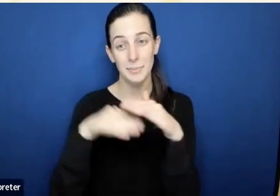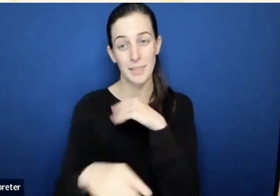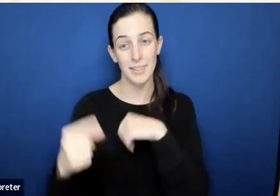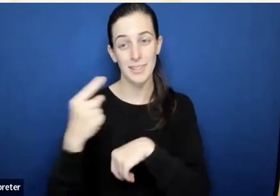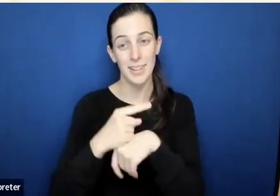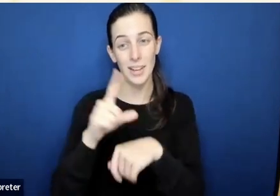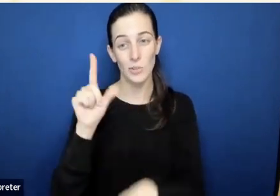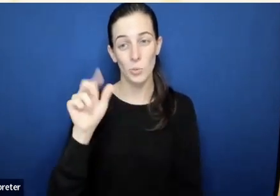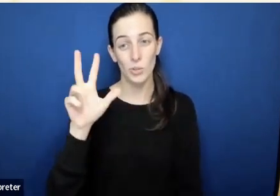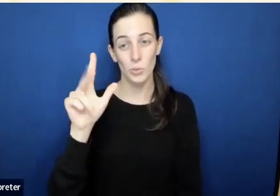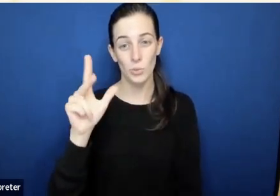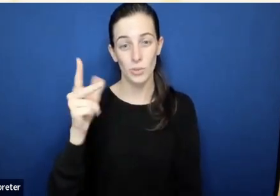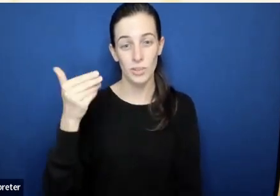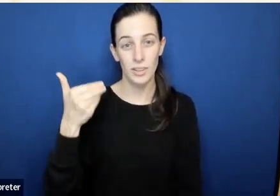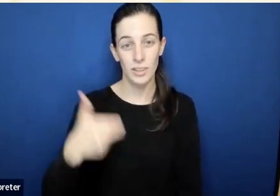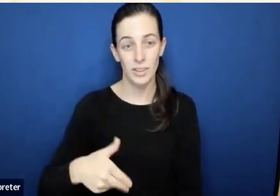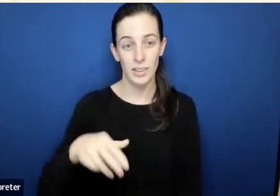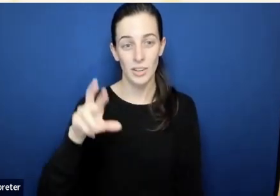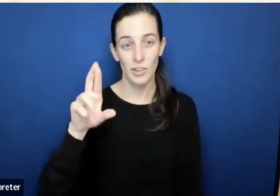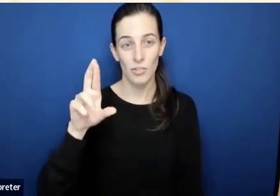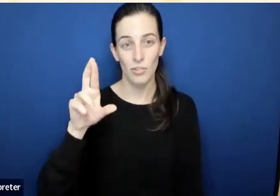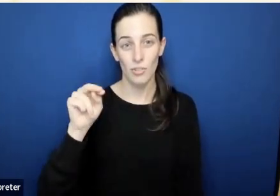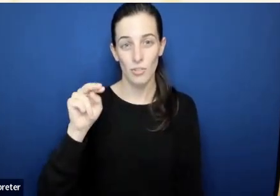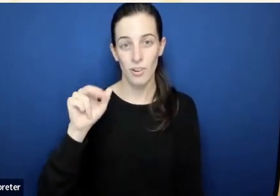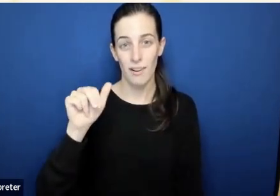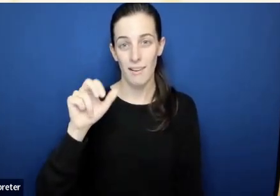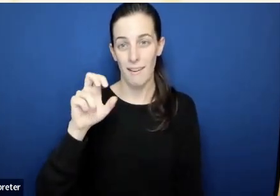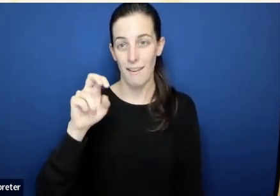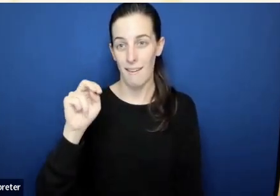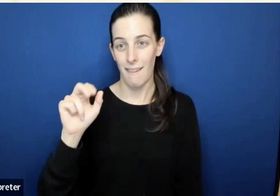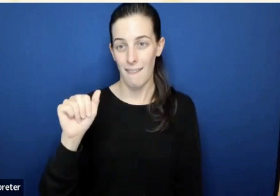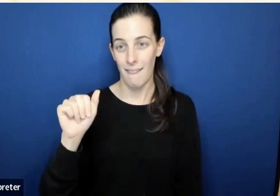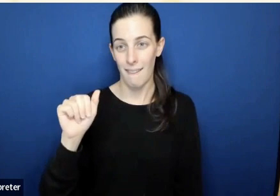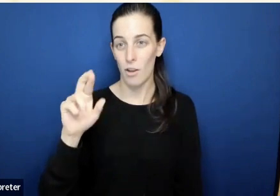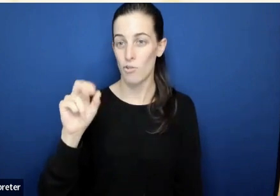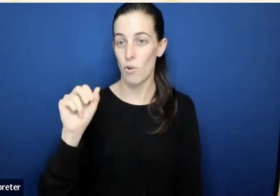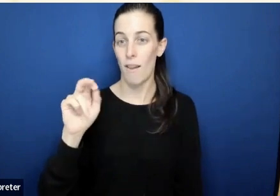My name is Ronak Ganatra and I am a WordPress Engineer at Multidots.